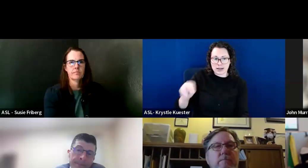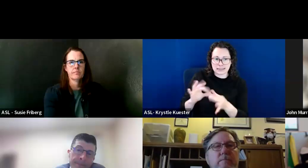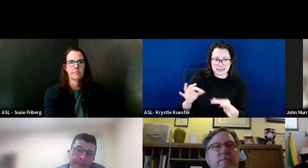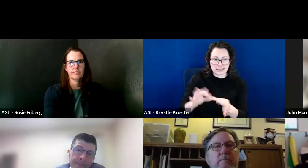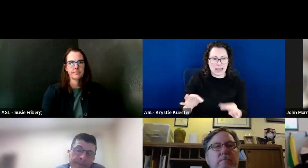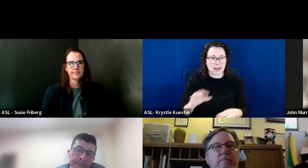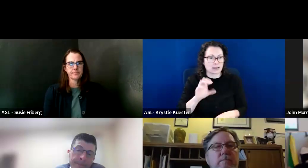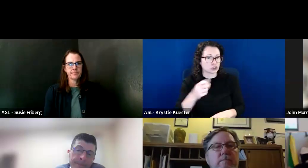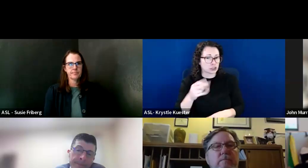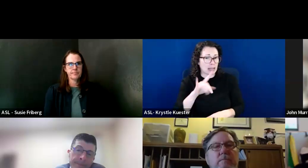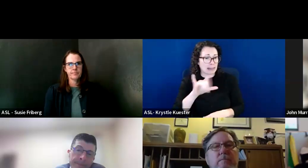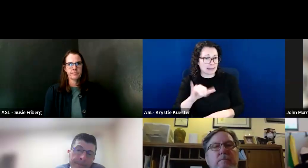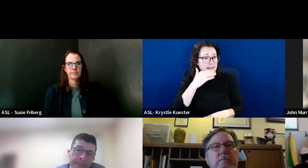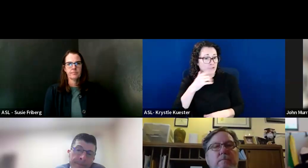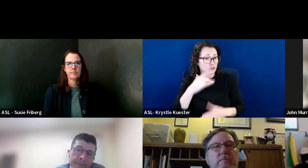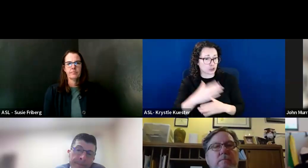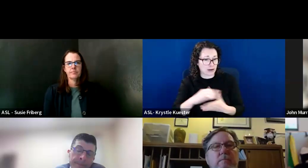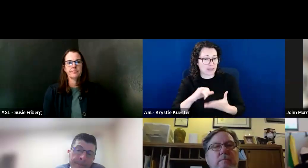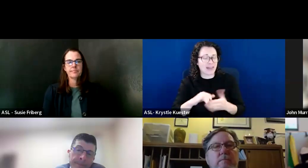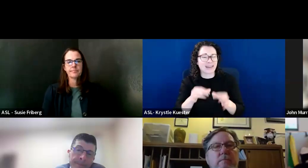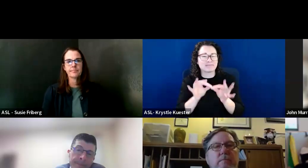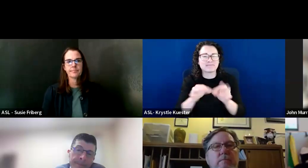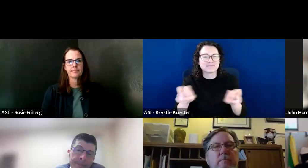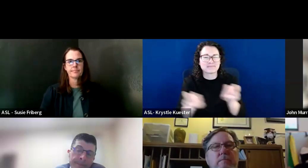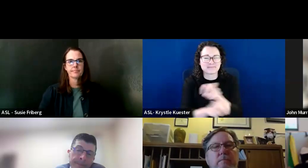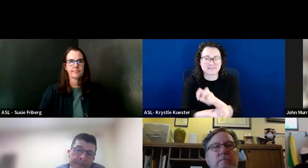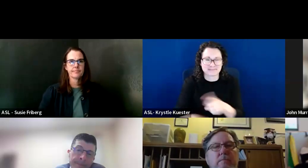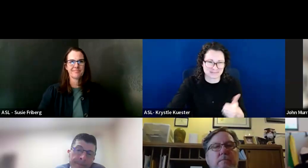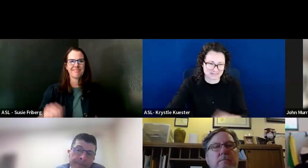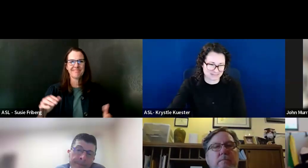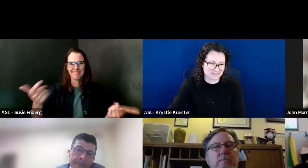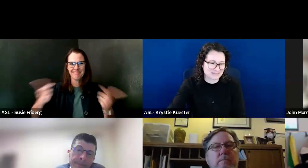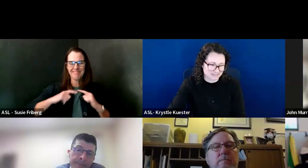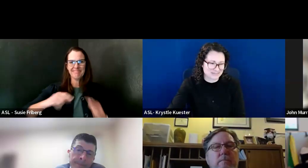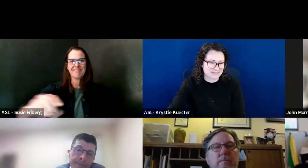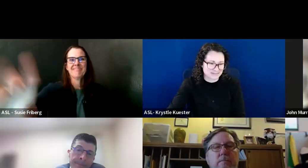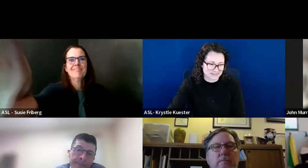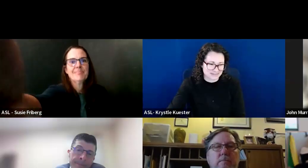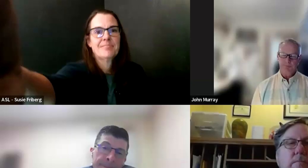thank you for sharing that. I think that also some of those types of KPIs, I know when we